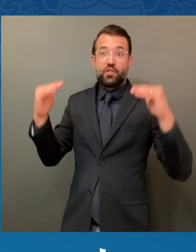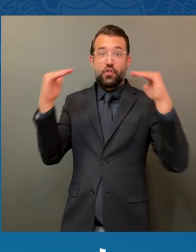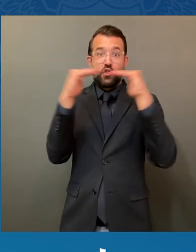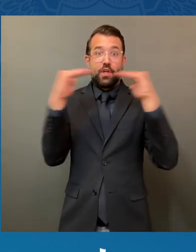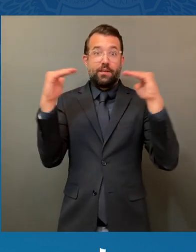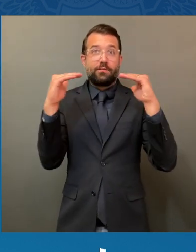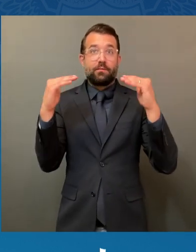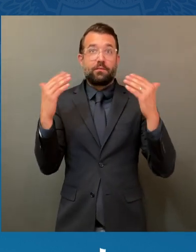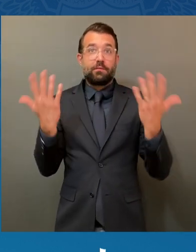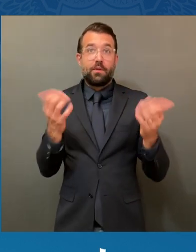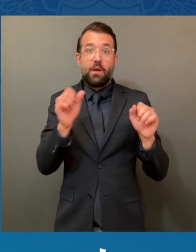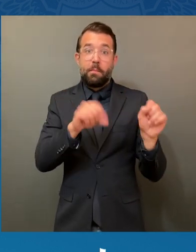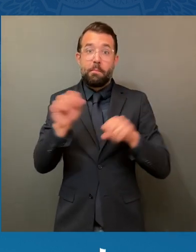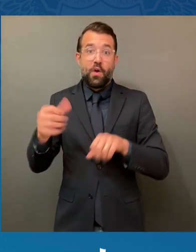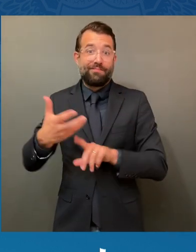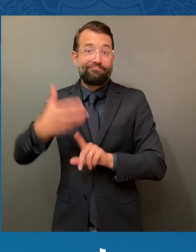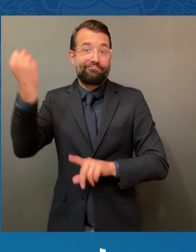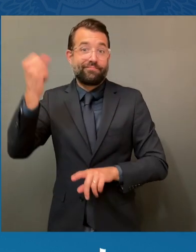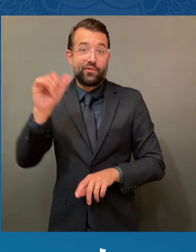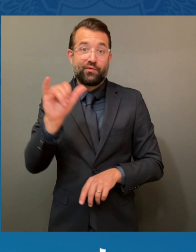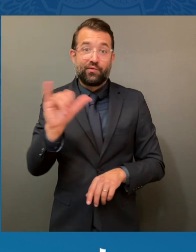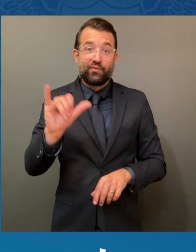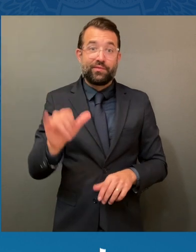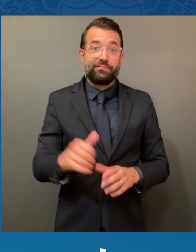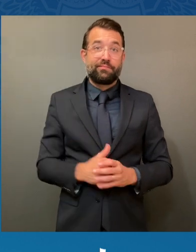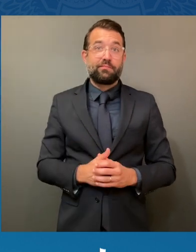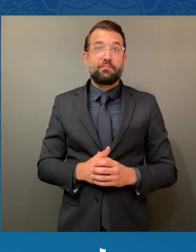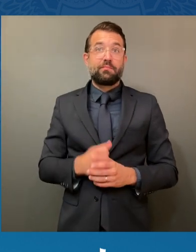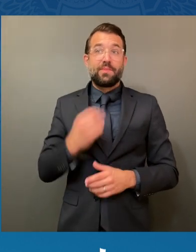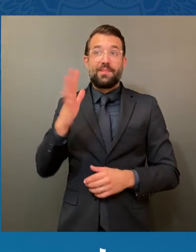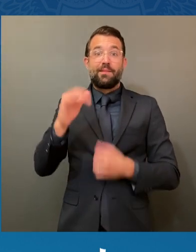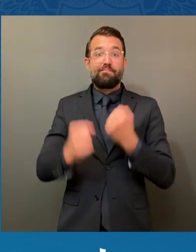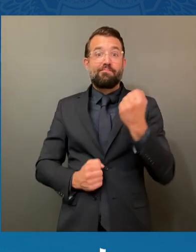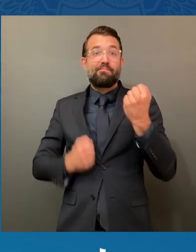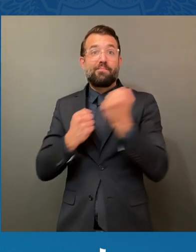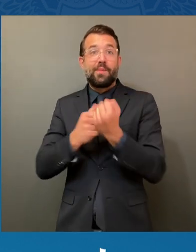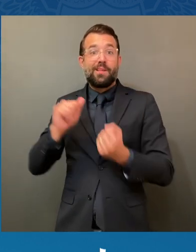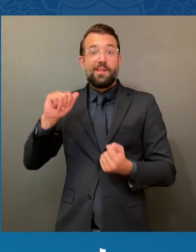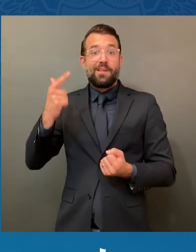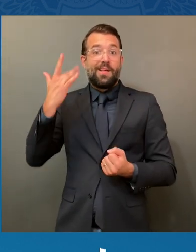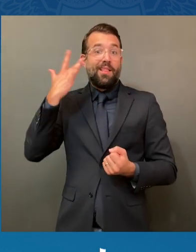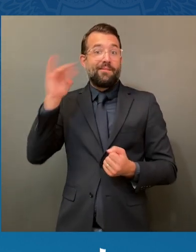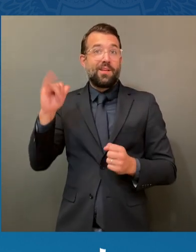Many of you supported me when I was Attorney General of California and I refused to defend Proposition 8 --